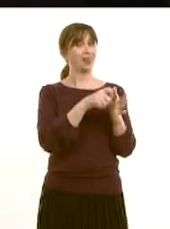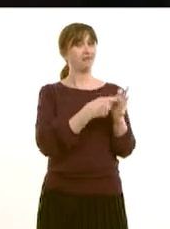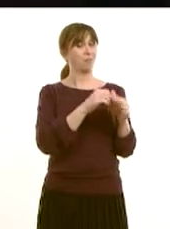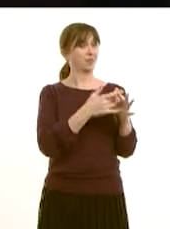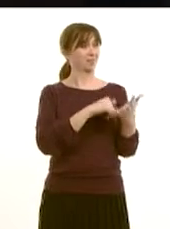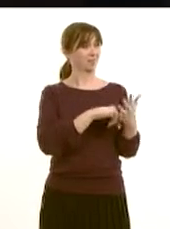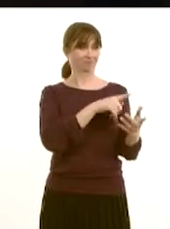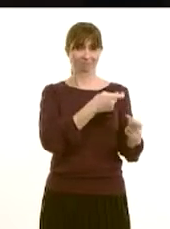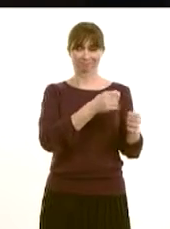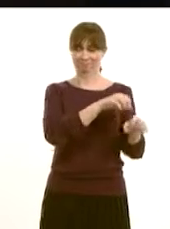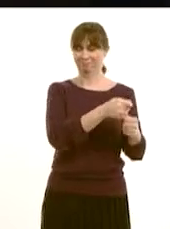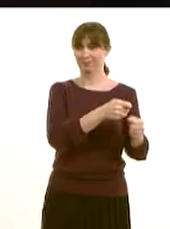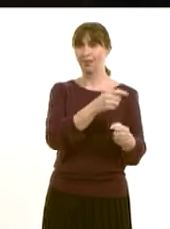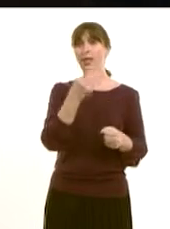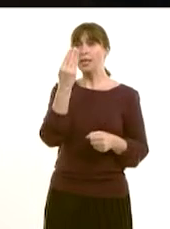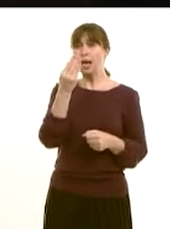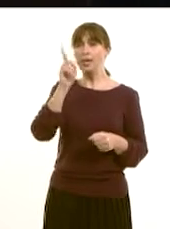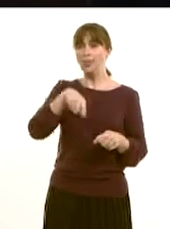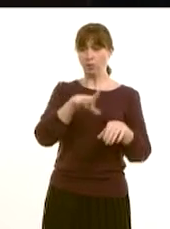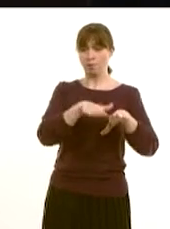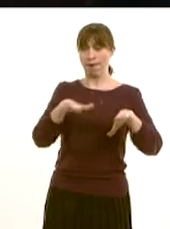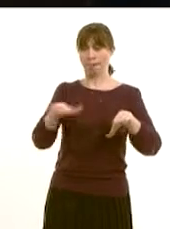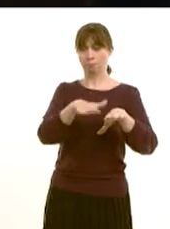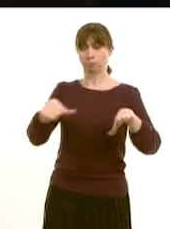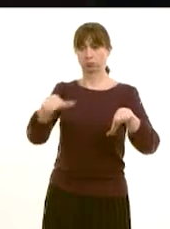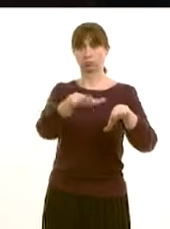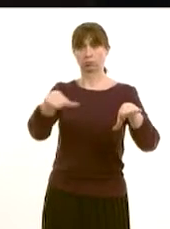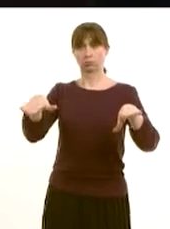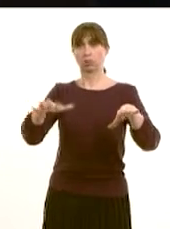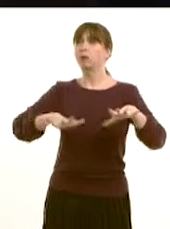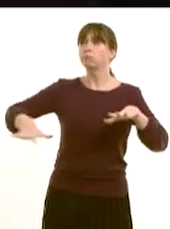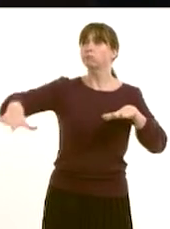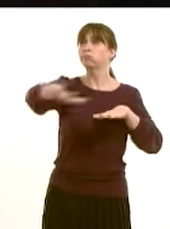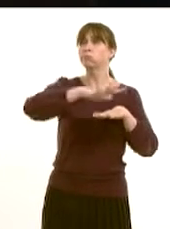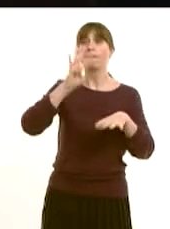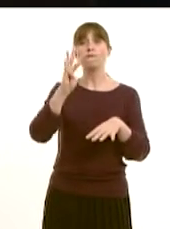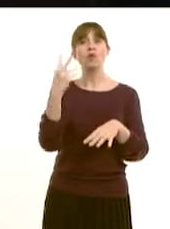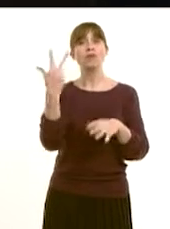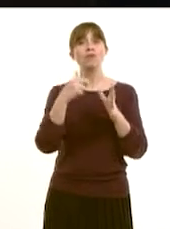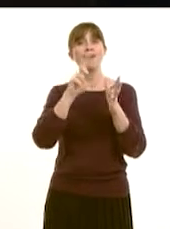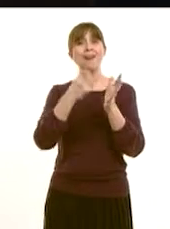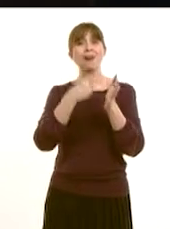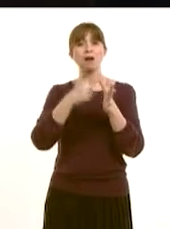The farm has nearly 9,000 solar panelsóover 43 acresóand has the effect of reducing Wrexhamís